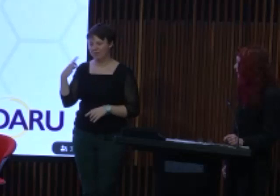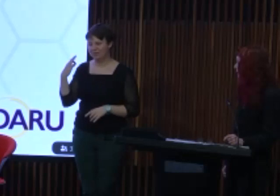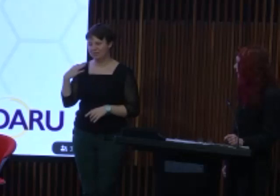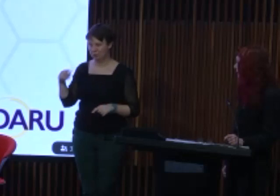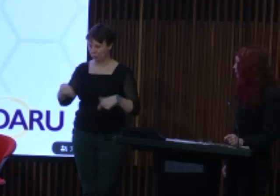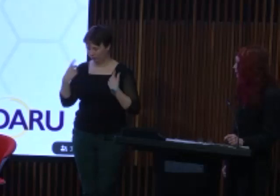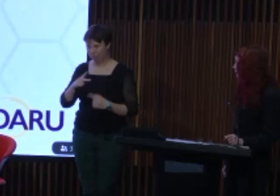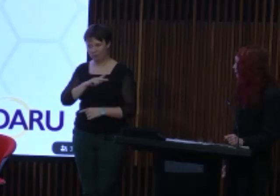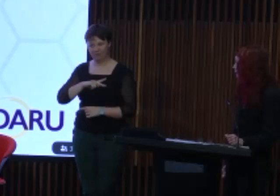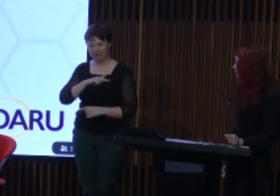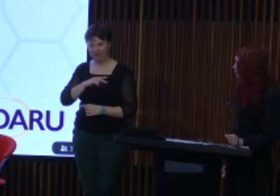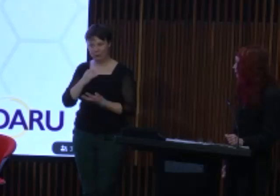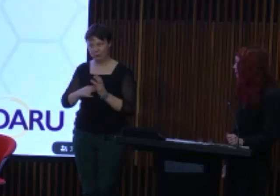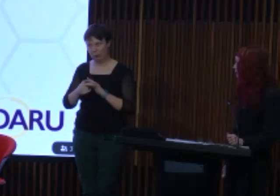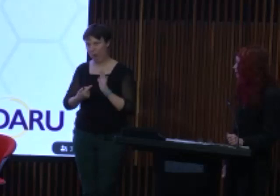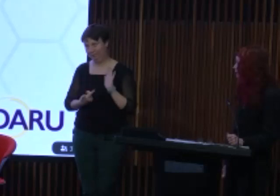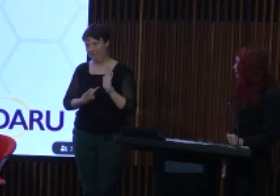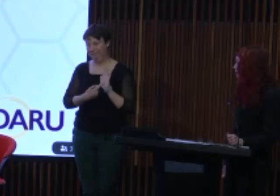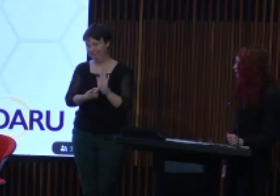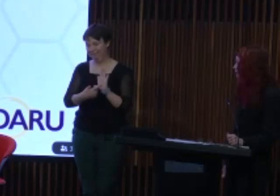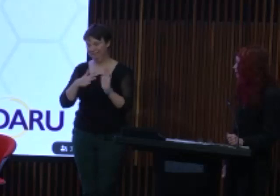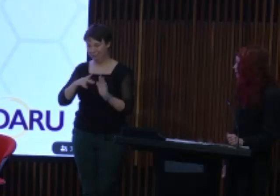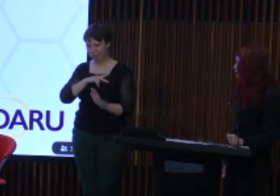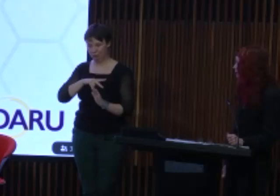professionals. So let's have a look at it through that lens. And if we think of ourselves